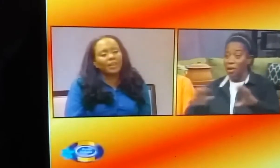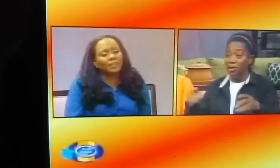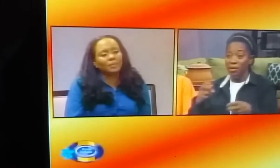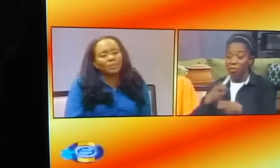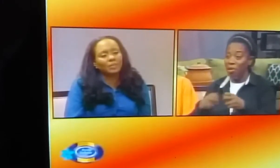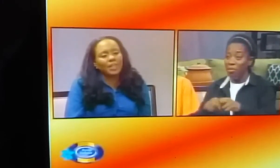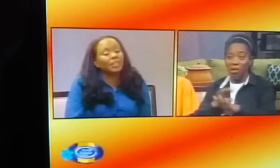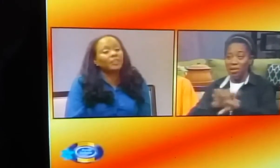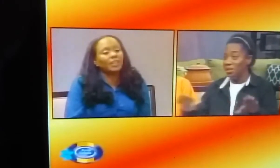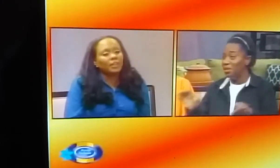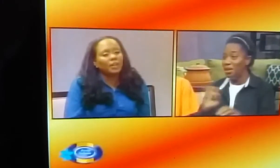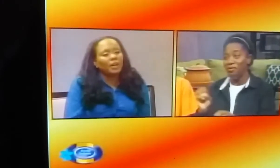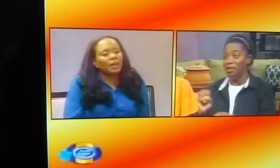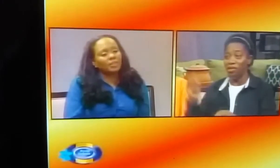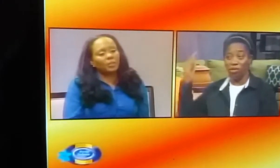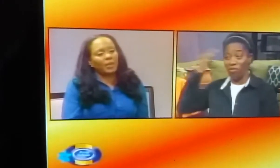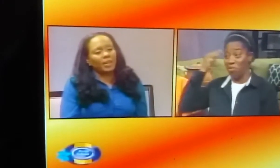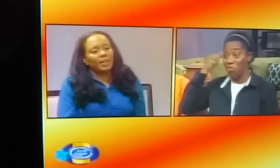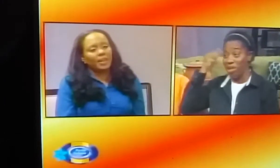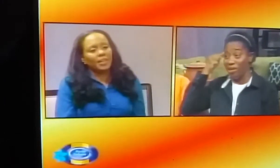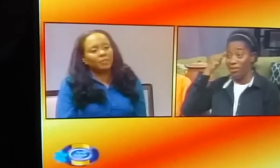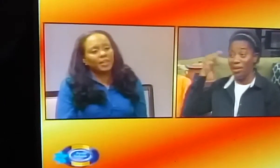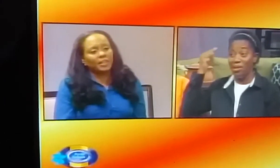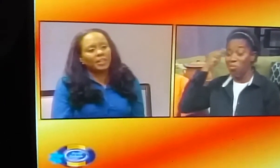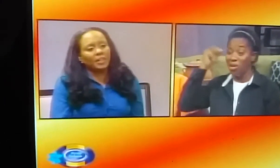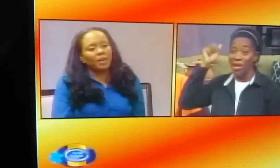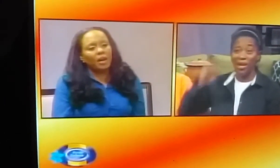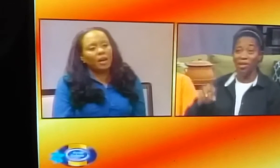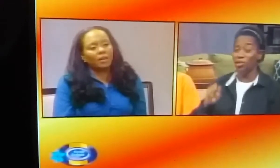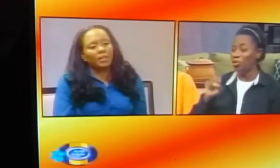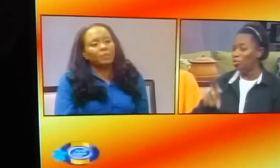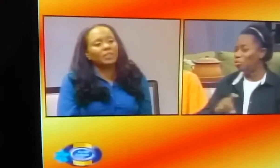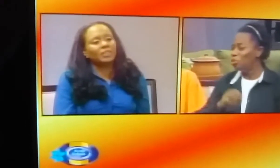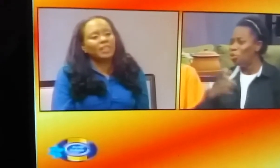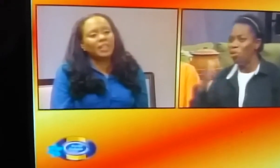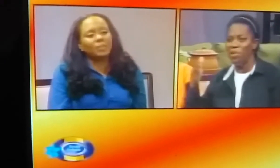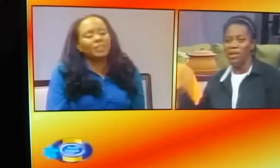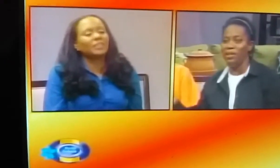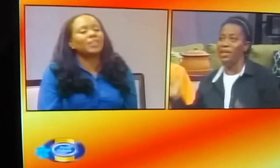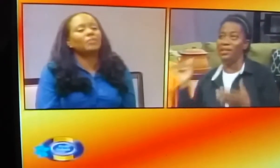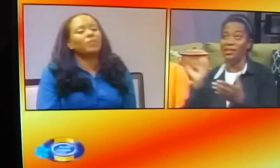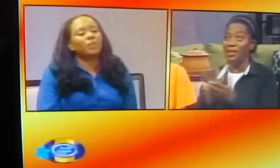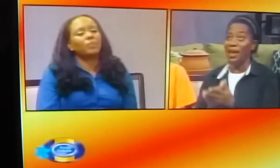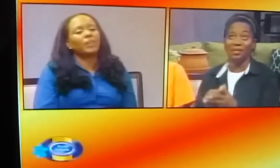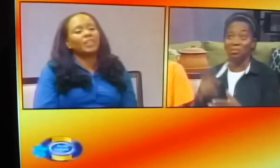is hindering us in a way is really the ability to hear but there's nothing wrong with our brains